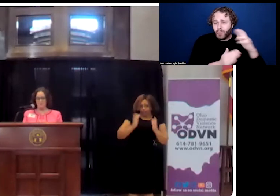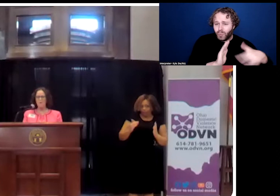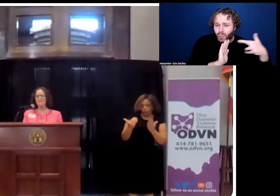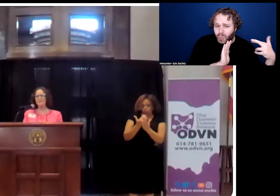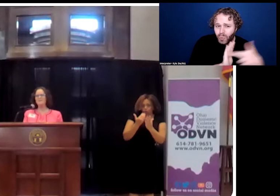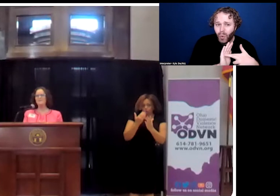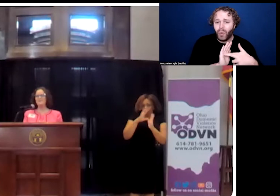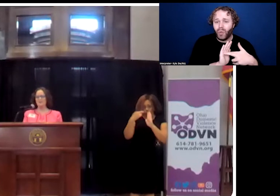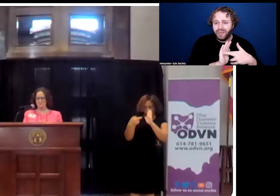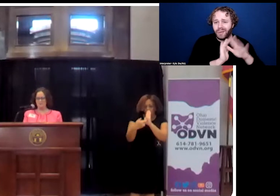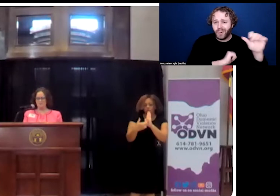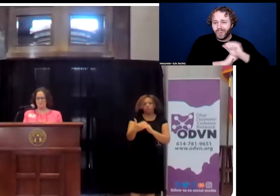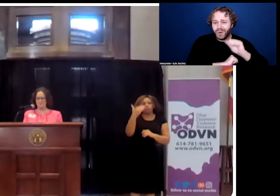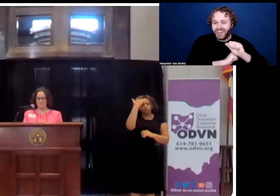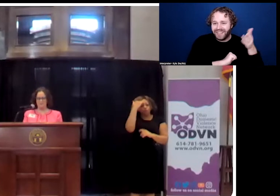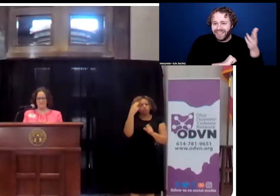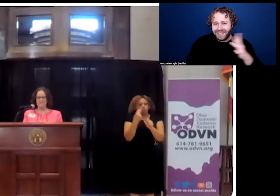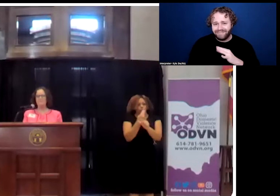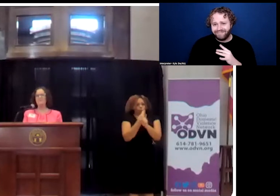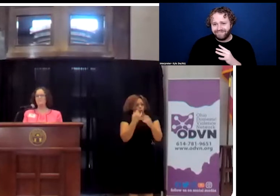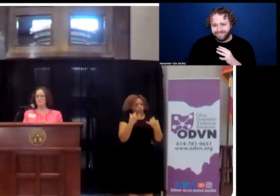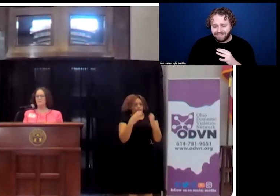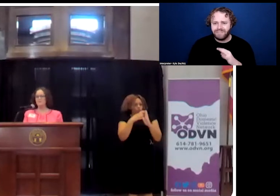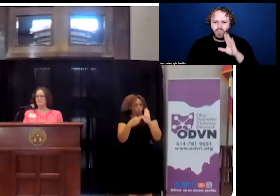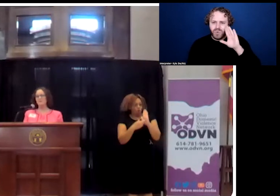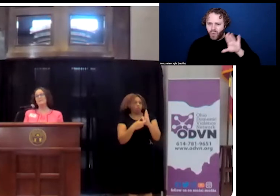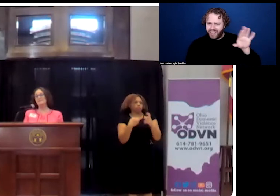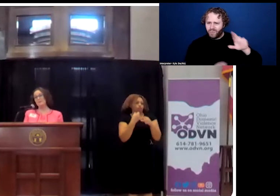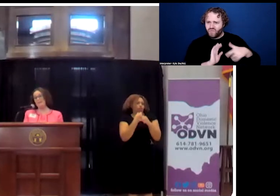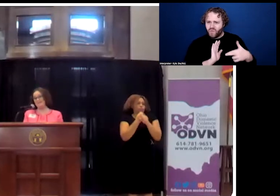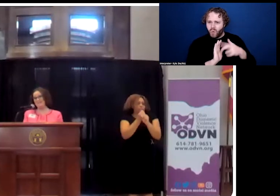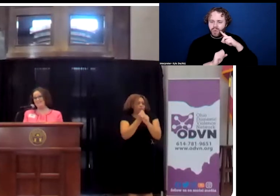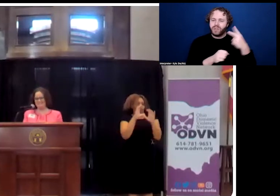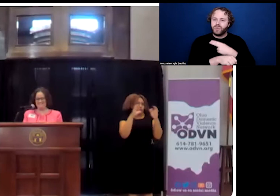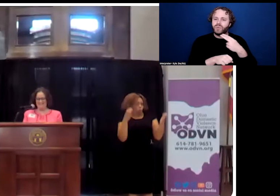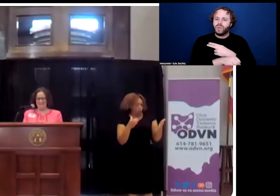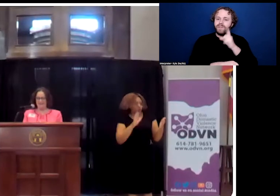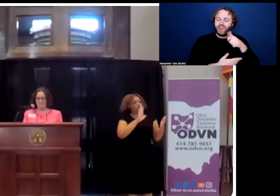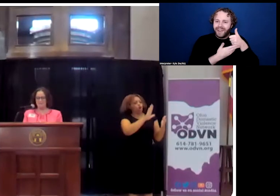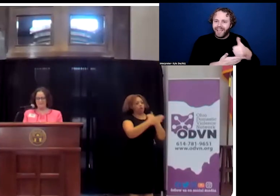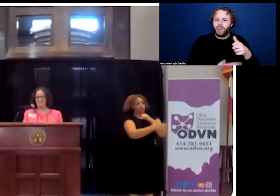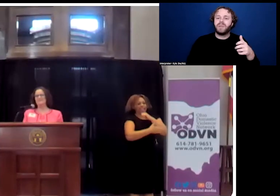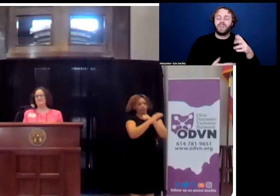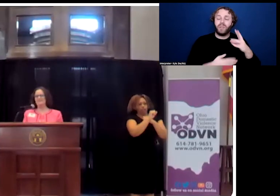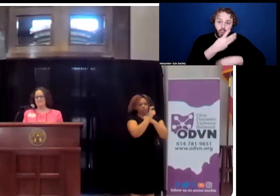We know she's going to use this post to make the world or at least Stark County, a better place for victims.